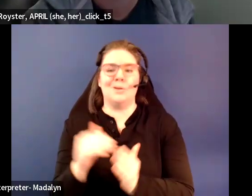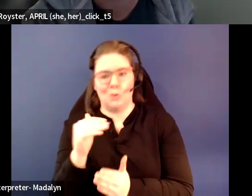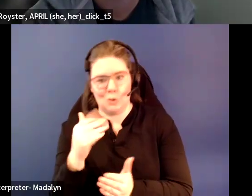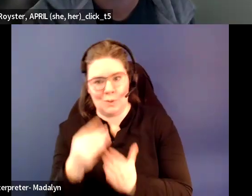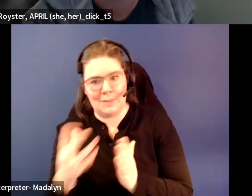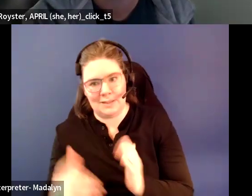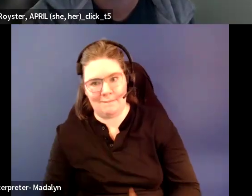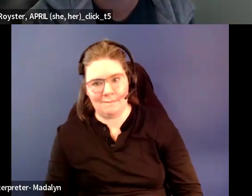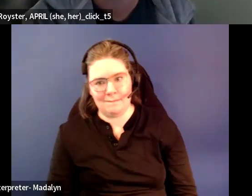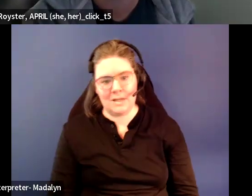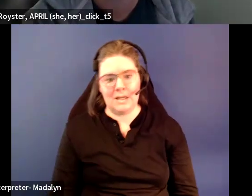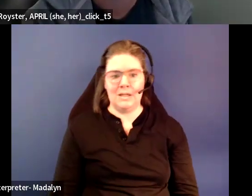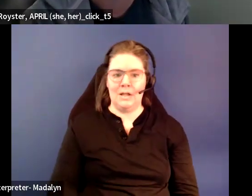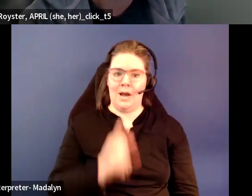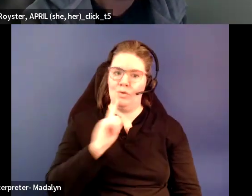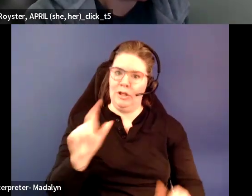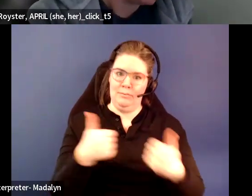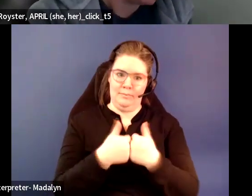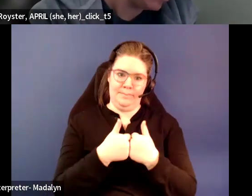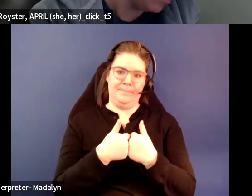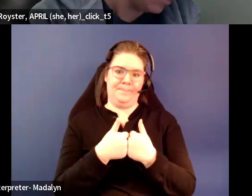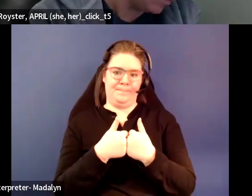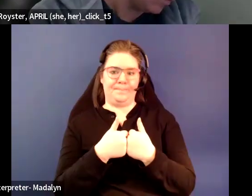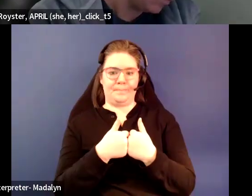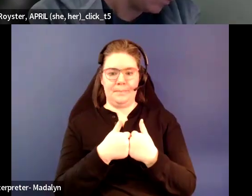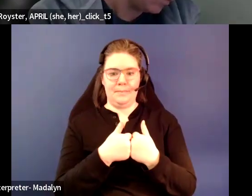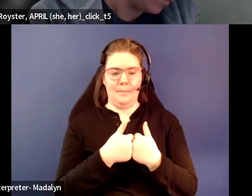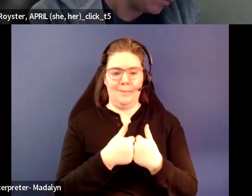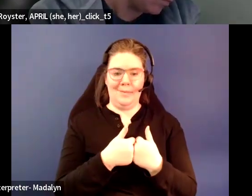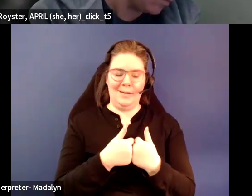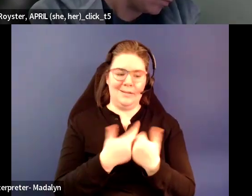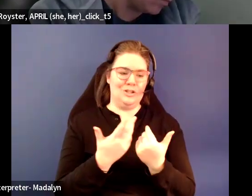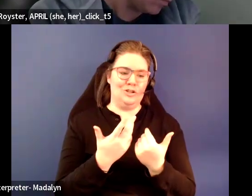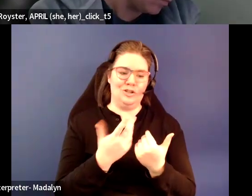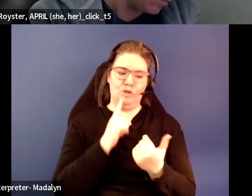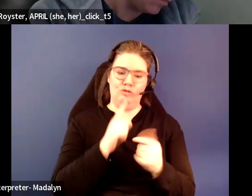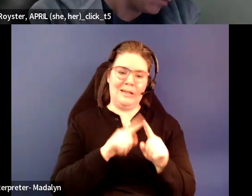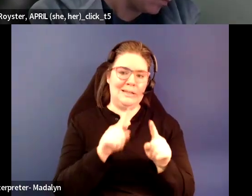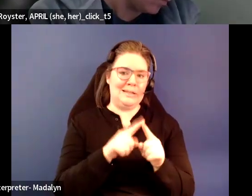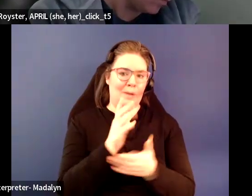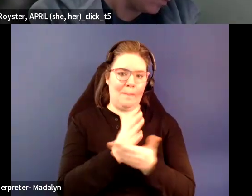Carolyn Grawi: So that's been a challenge. And then so there's just different pieces that have been challenging with with it. So.